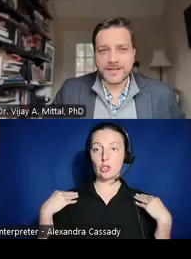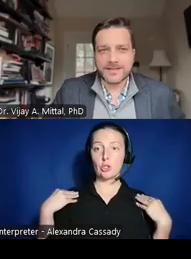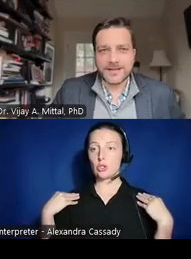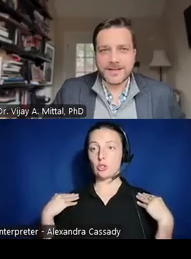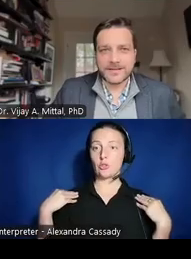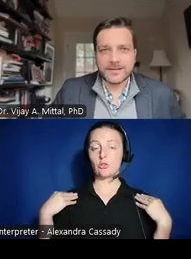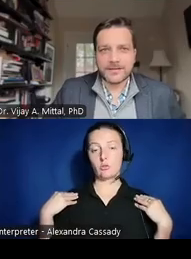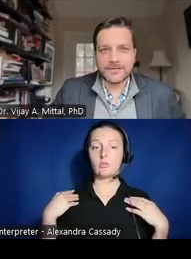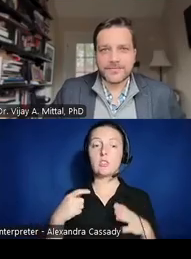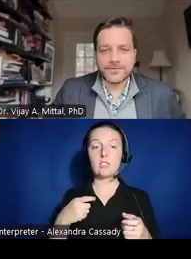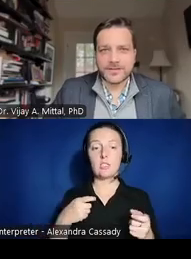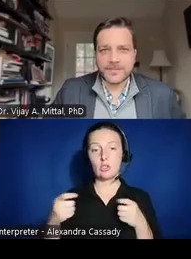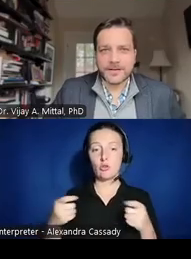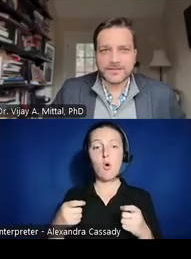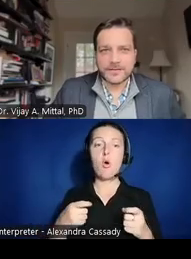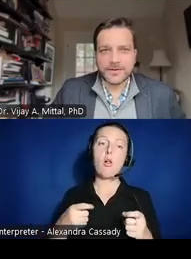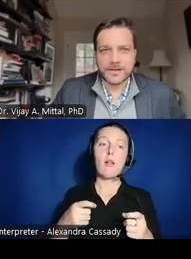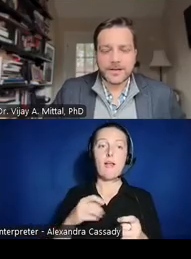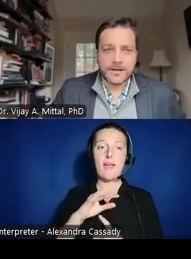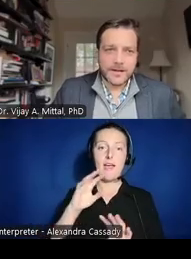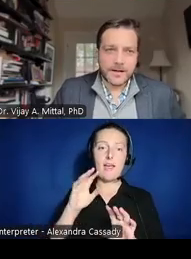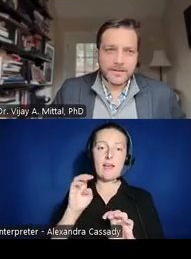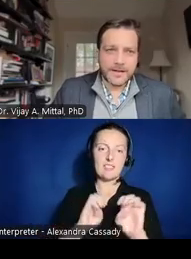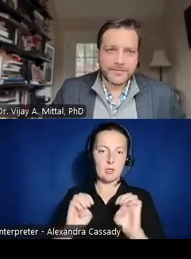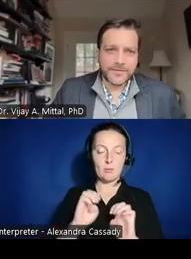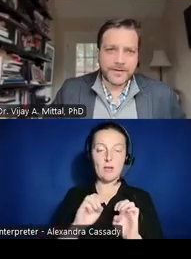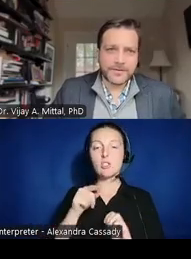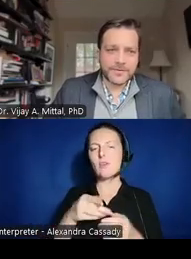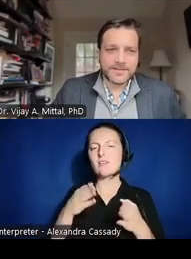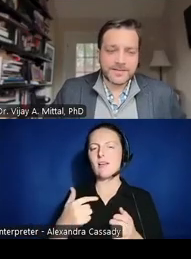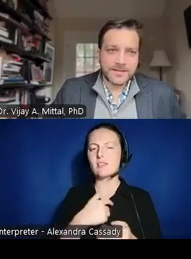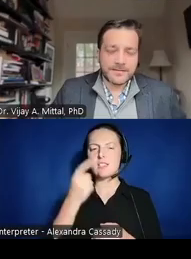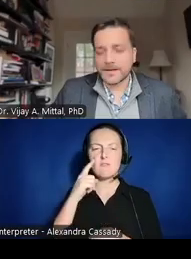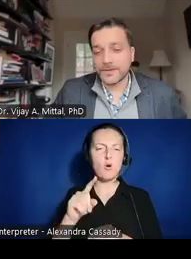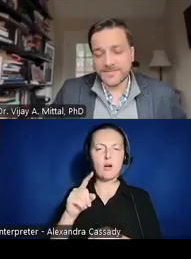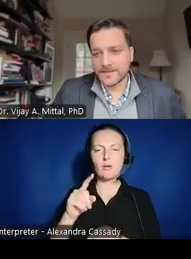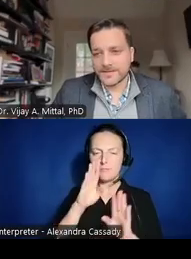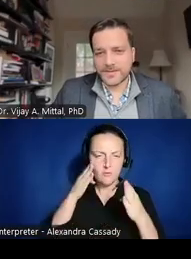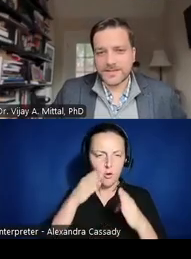get to the idea of hedroypic continuity. On the left figure, you can see the clumsiness we saw